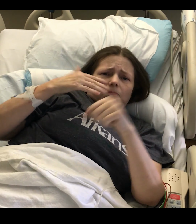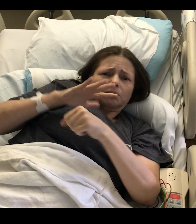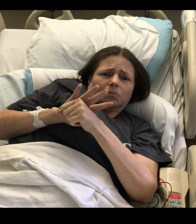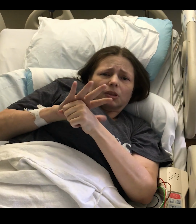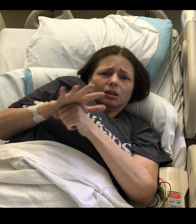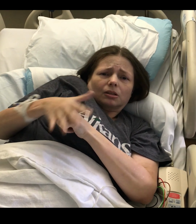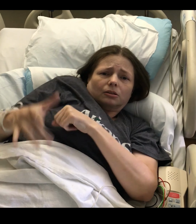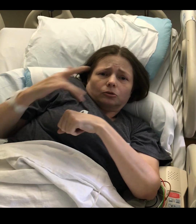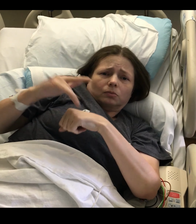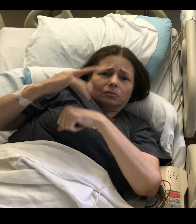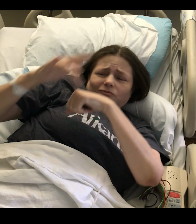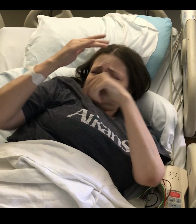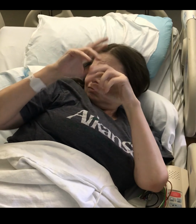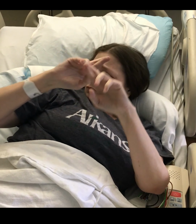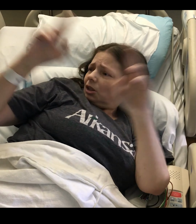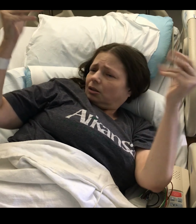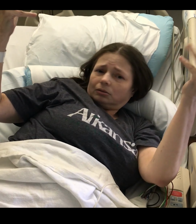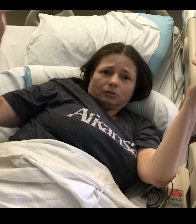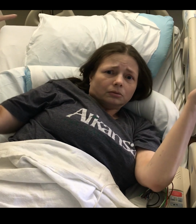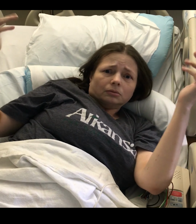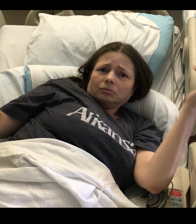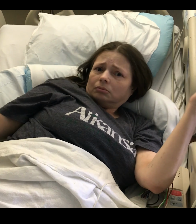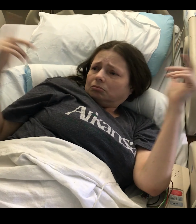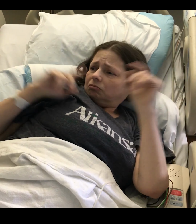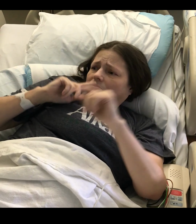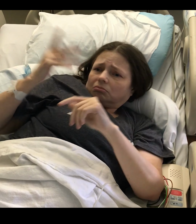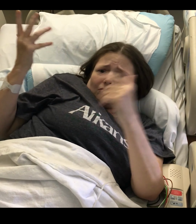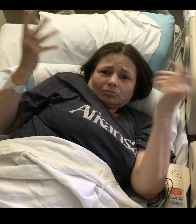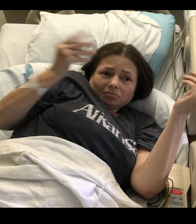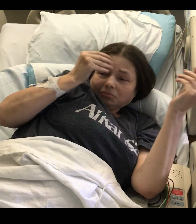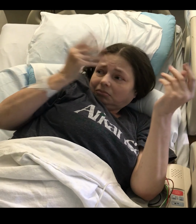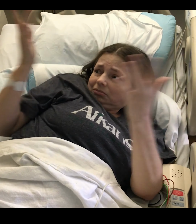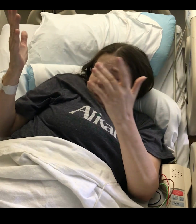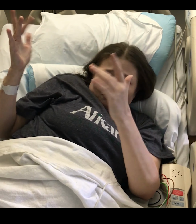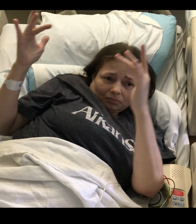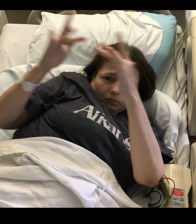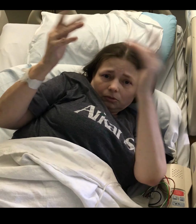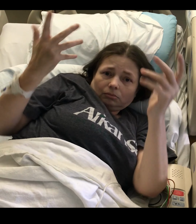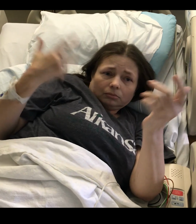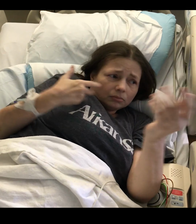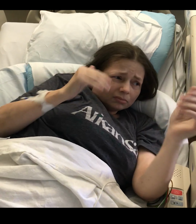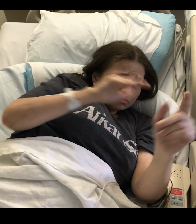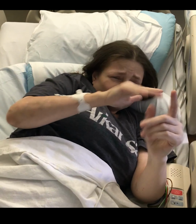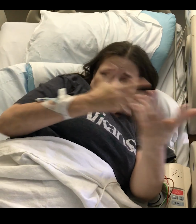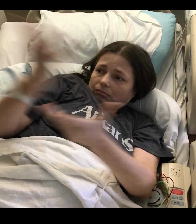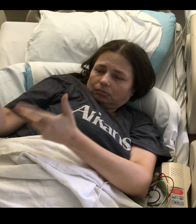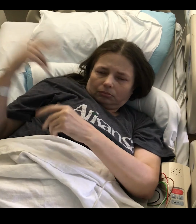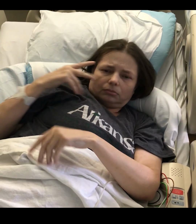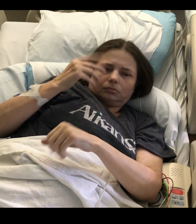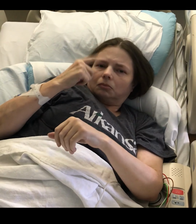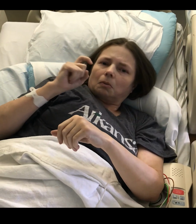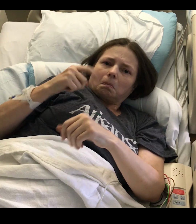"We cannot find anyone that is available, there is just no one out there." I was confused and shared that I had been hearing from several who were available and if not them, they knew of plenty more that were immediately available.